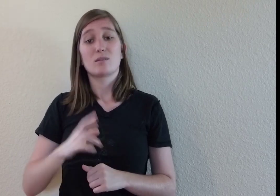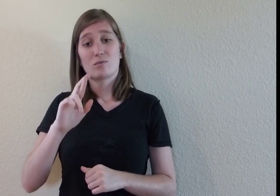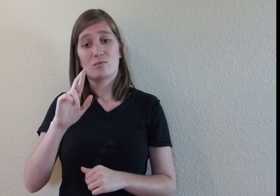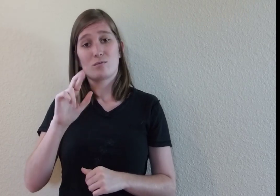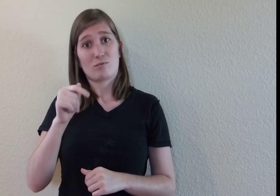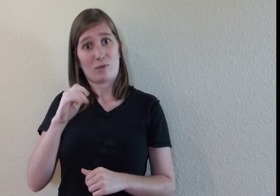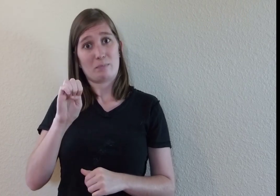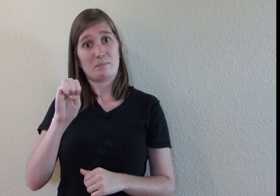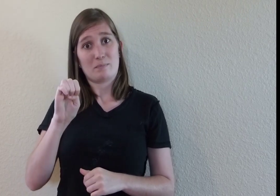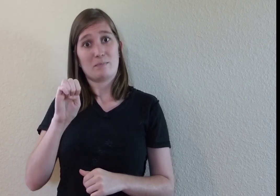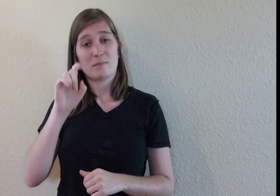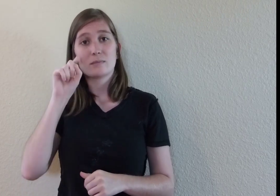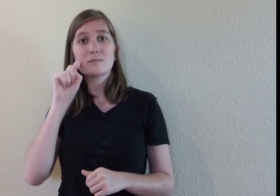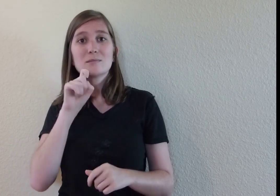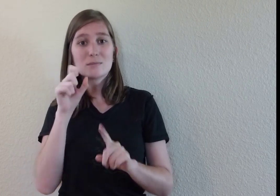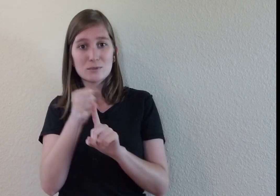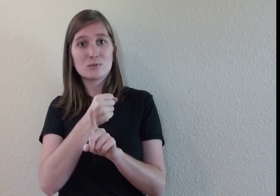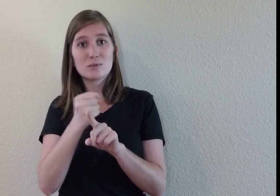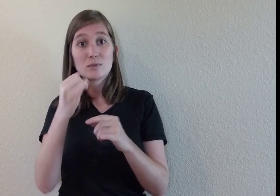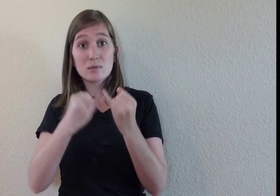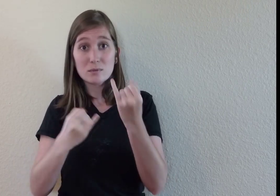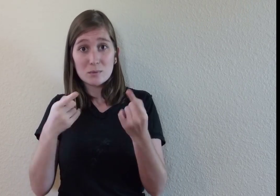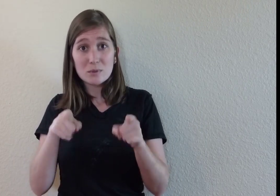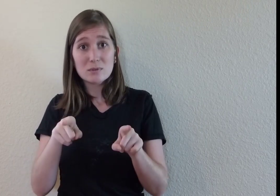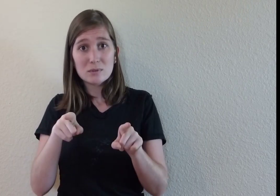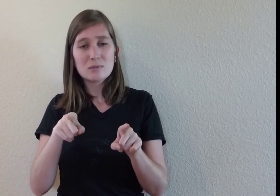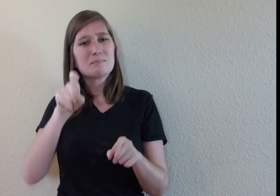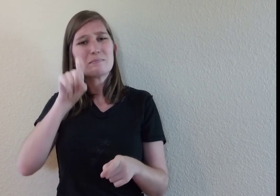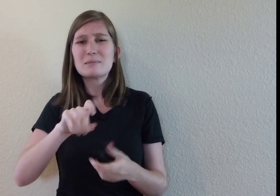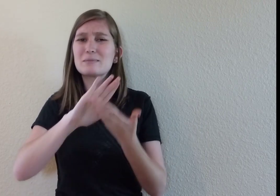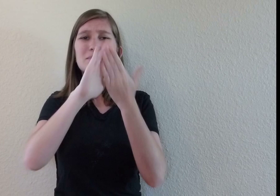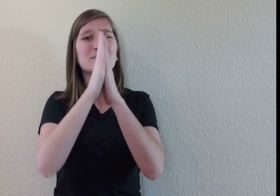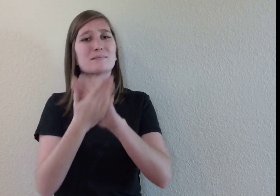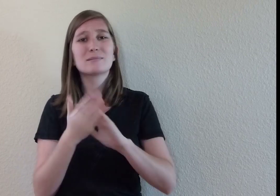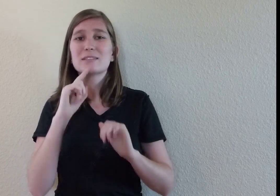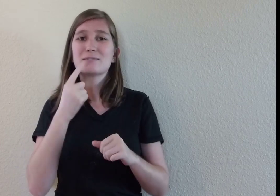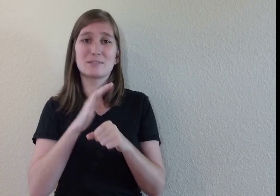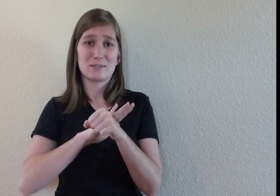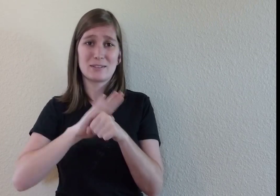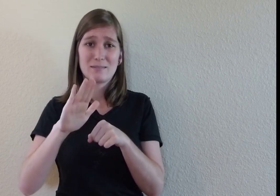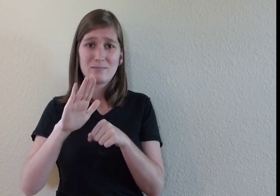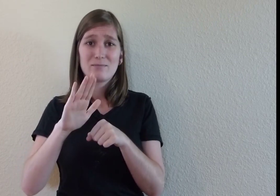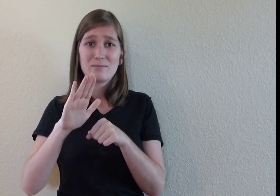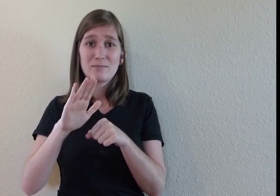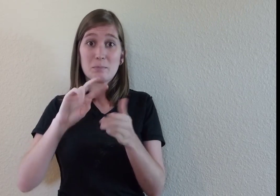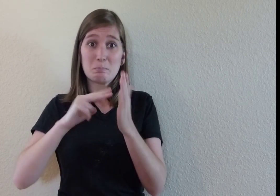The consequences of sexual assault needs to be severe enough that